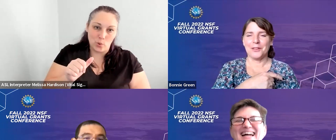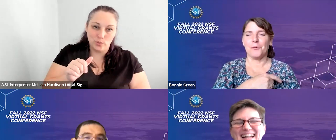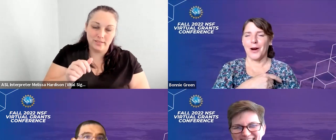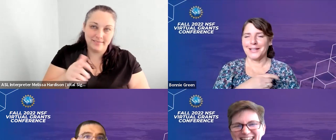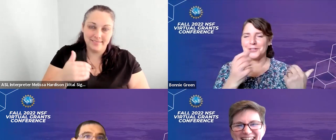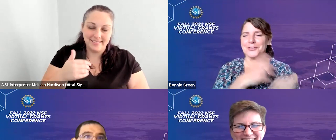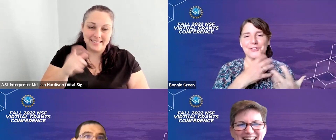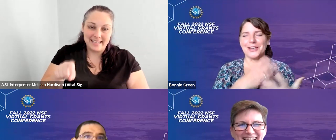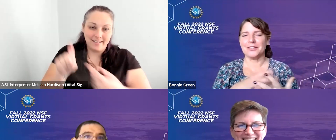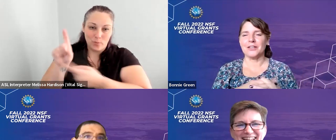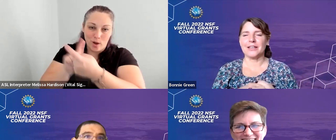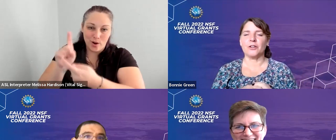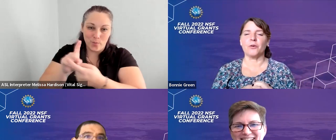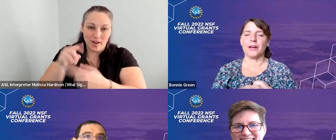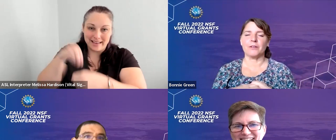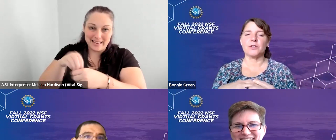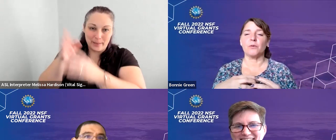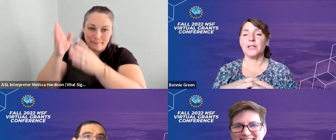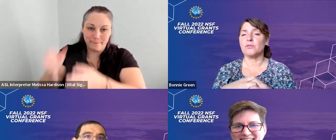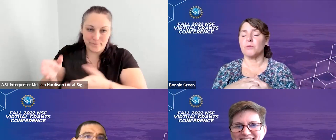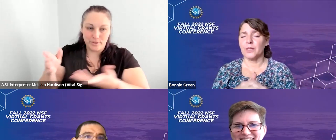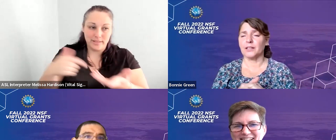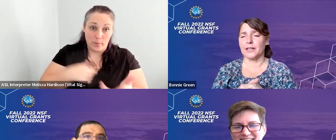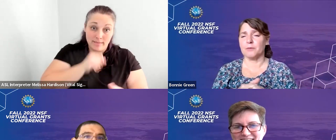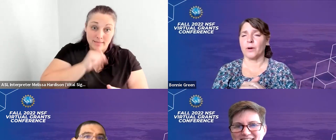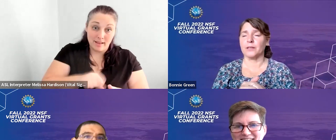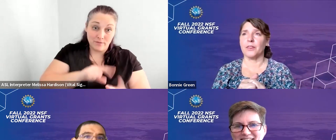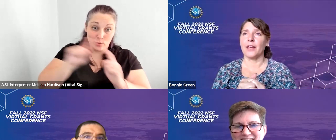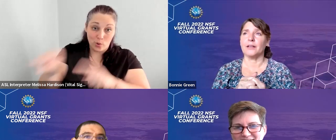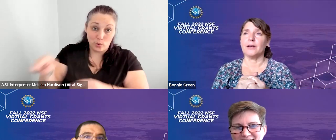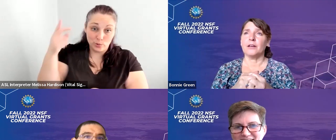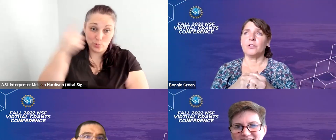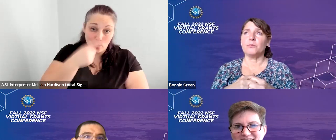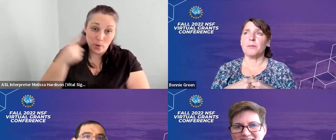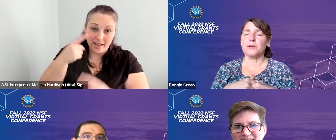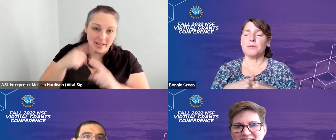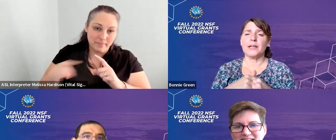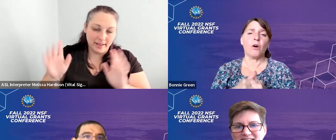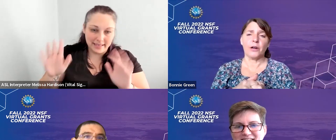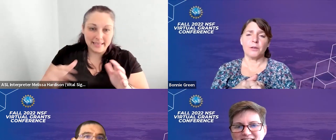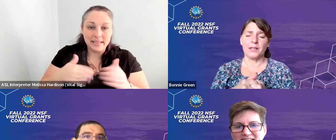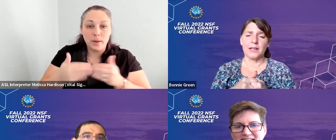with Hawaii, so that you can go there. And so it's critically important that you be able to make an argument